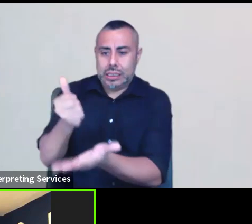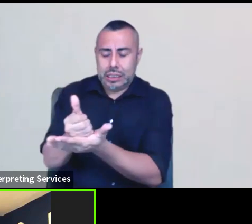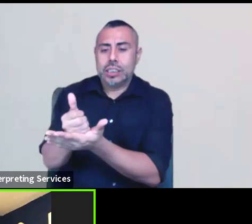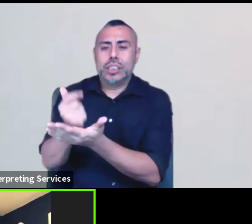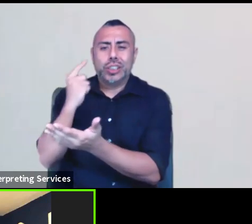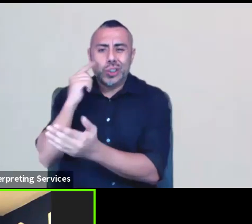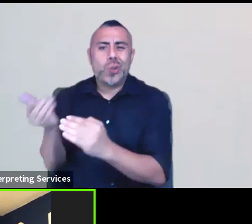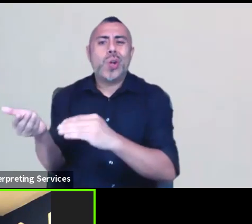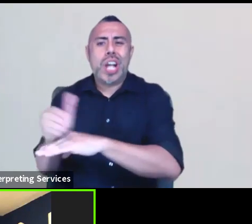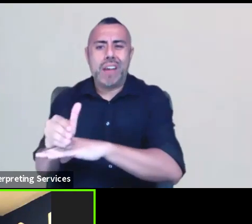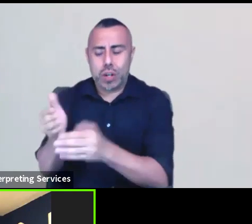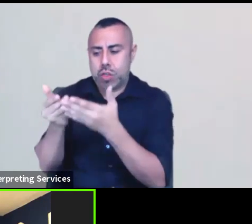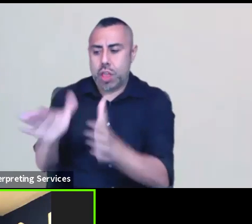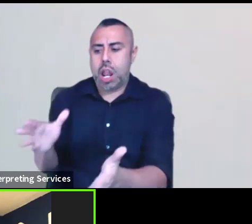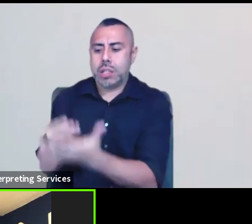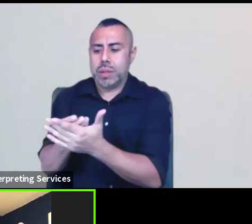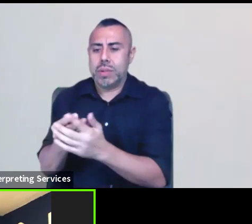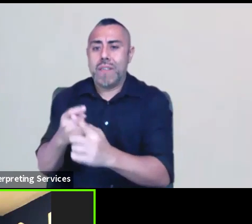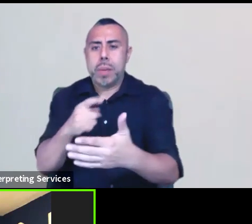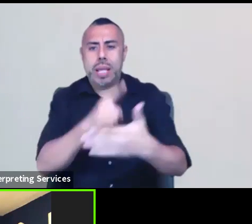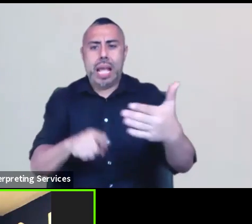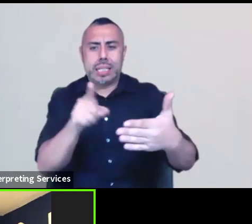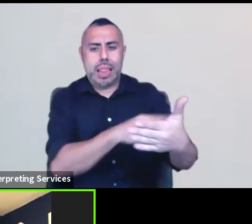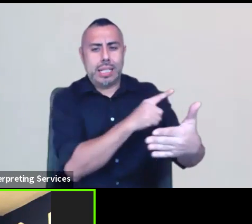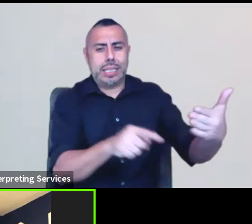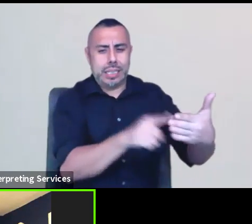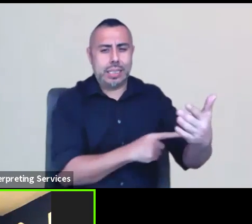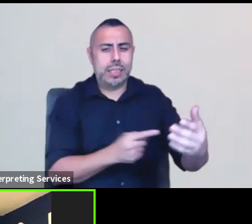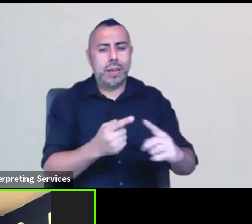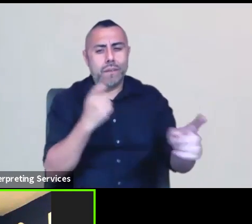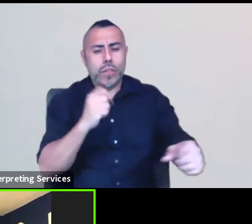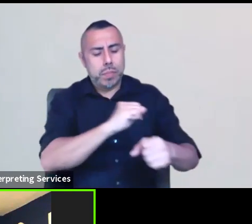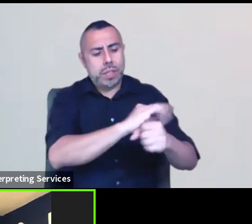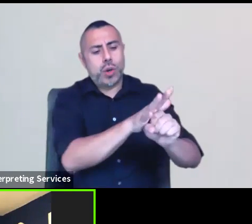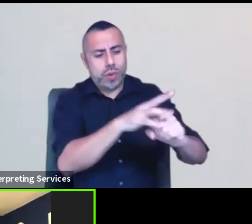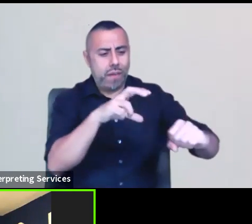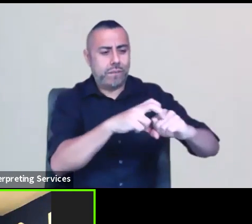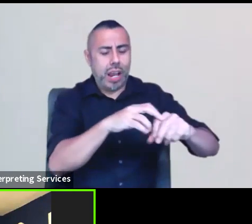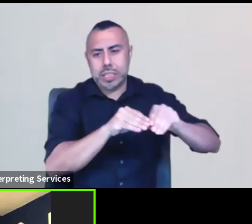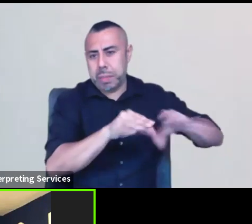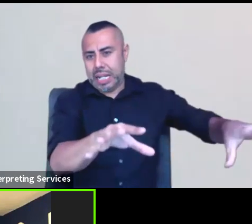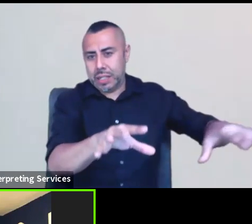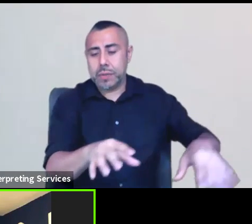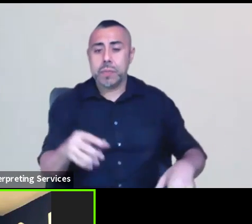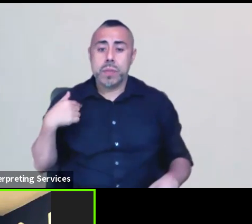that we're seeing from the coronavirus pandemic. We at Springboard, we have a long-standing personal emergency relief fund